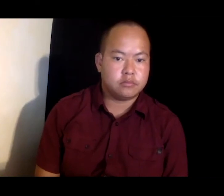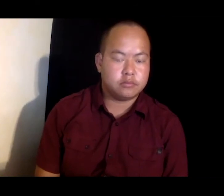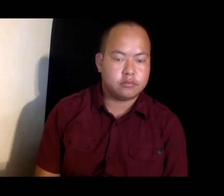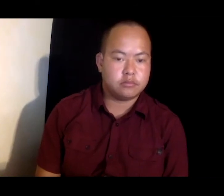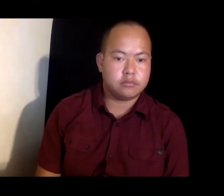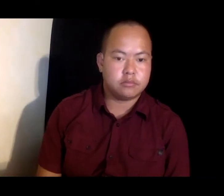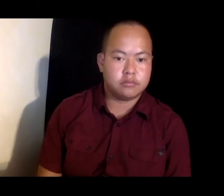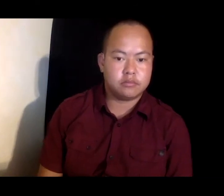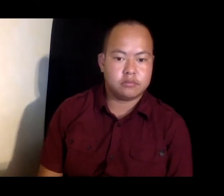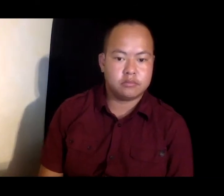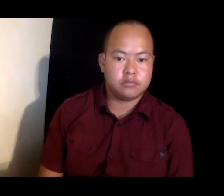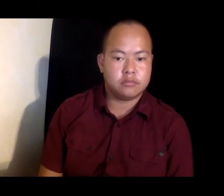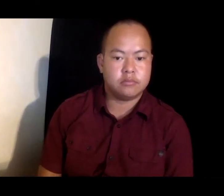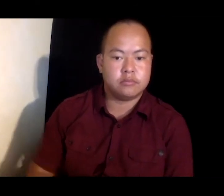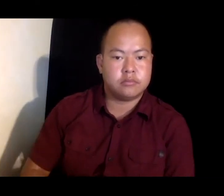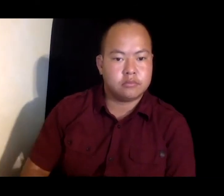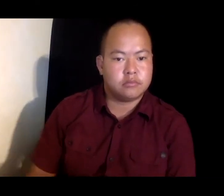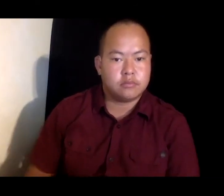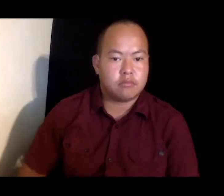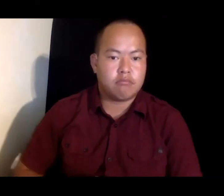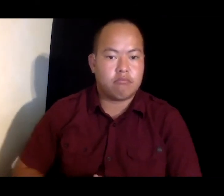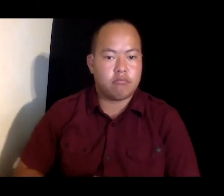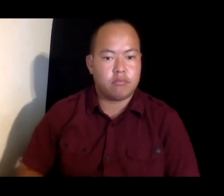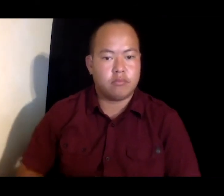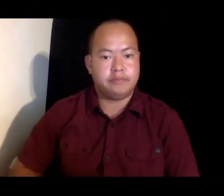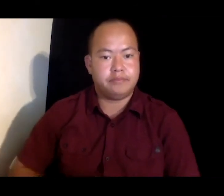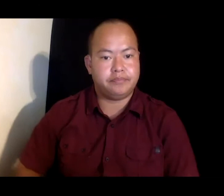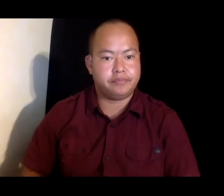So an interpreter needs to make sure